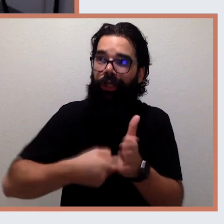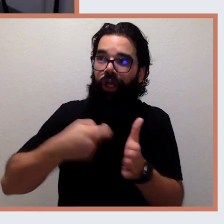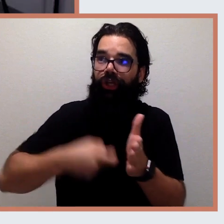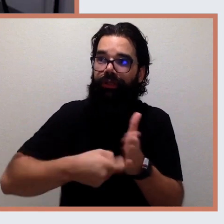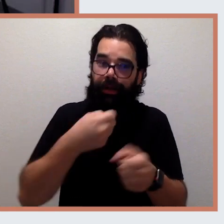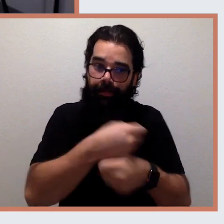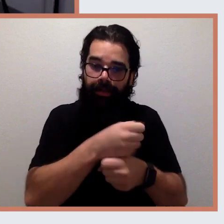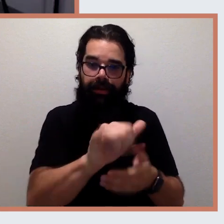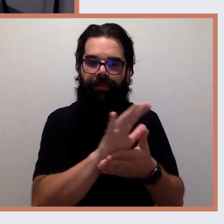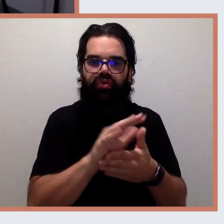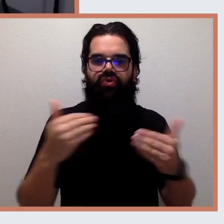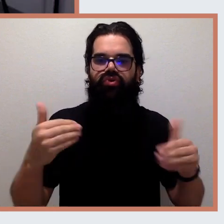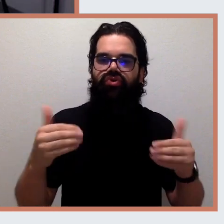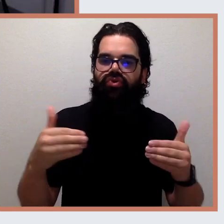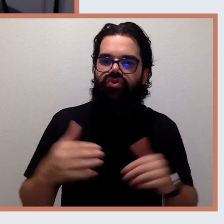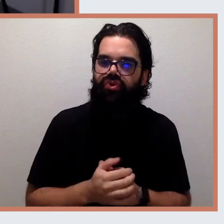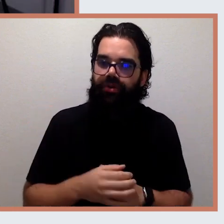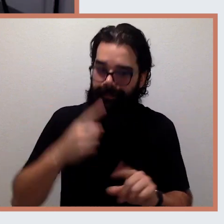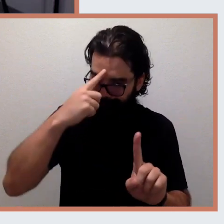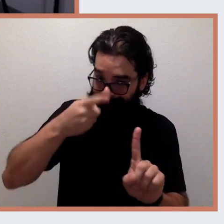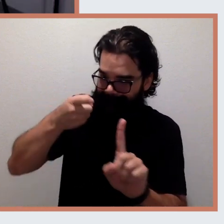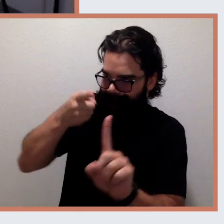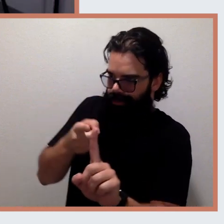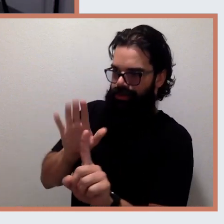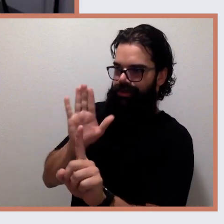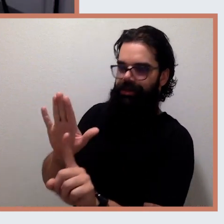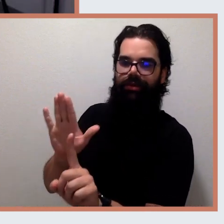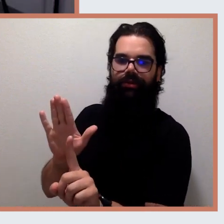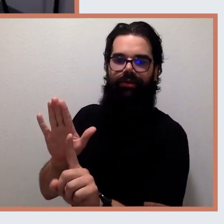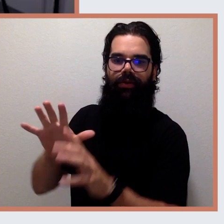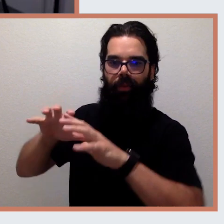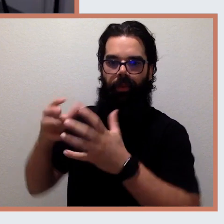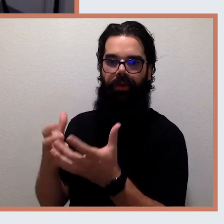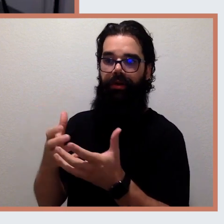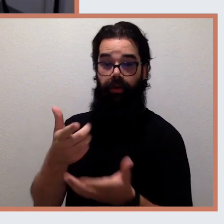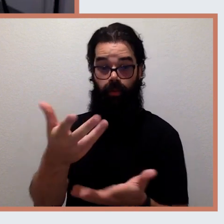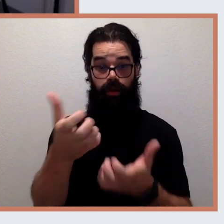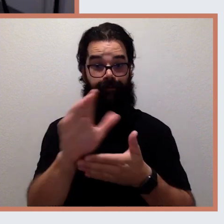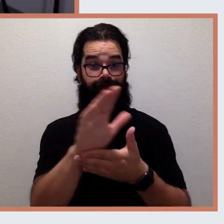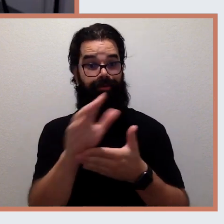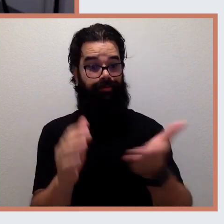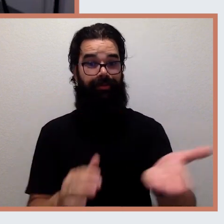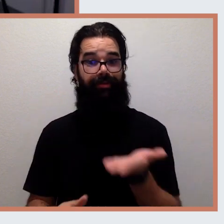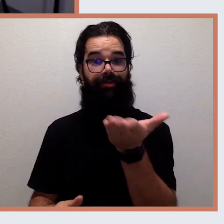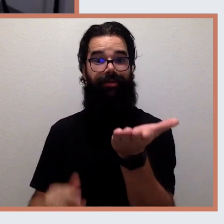it costs money to make projects, a lot of money, and especially in the indie world,